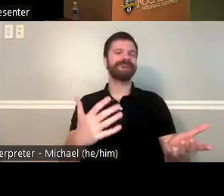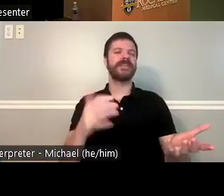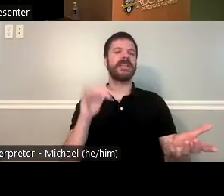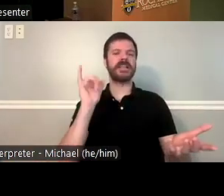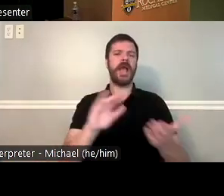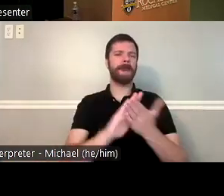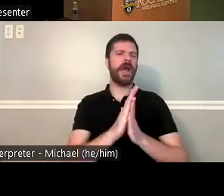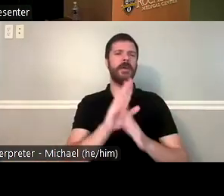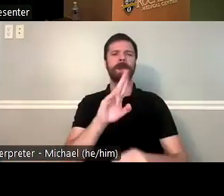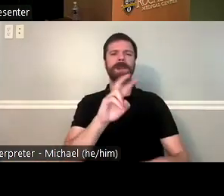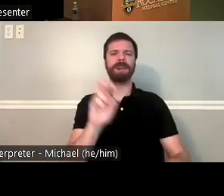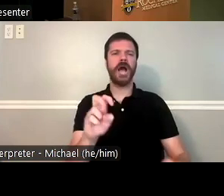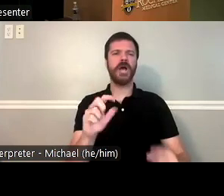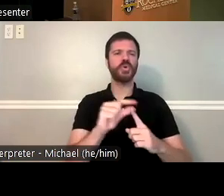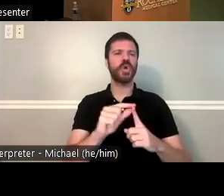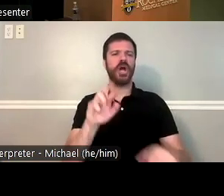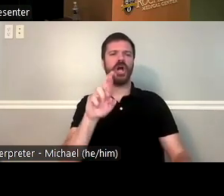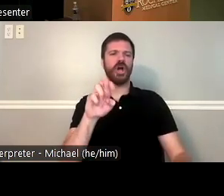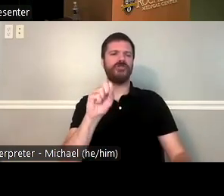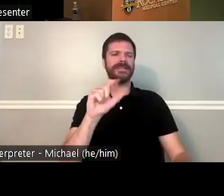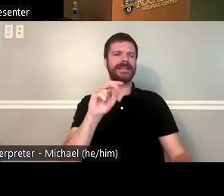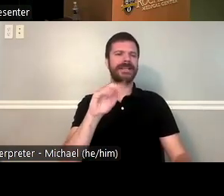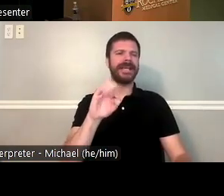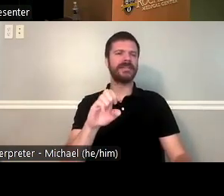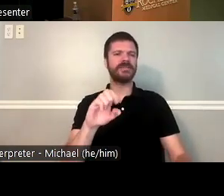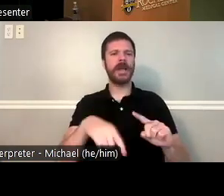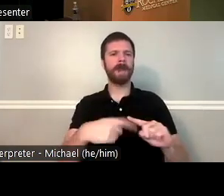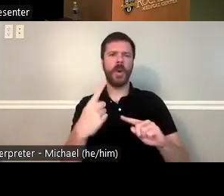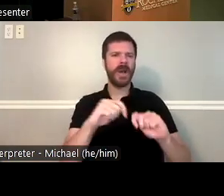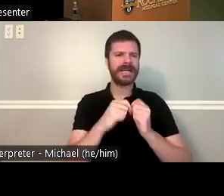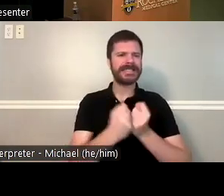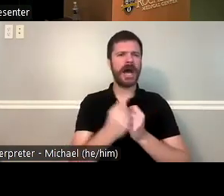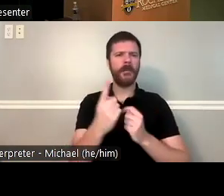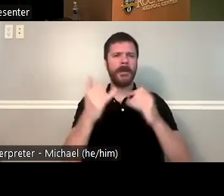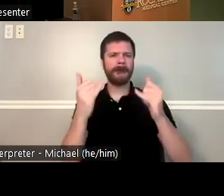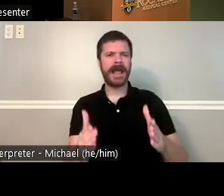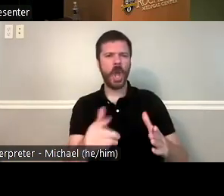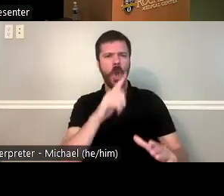you'll hear it in sports news in the evening about a team or a player who overcame injury